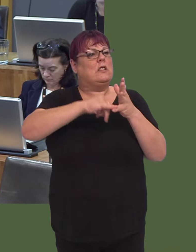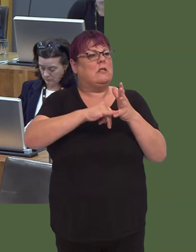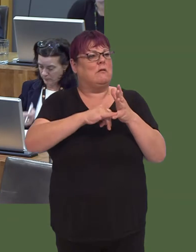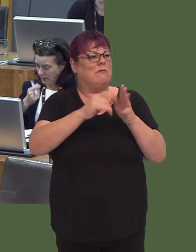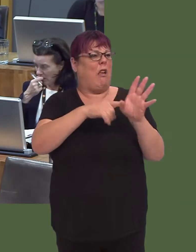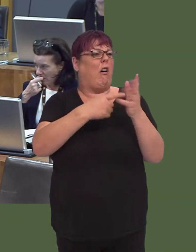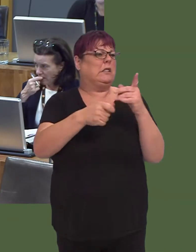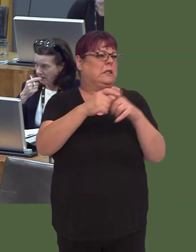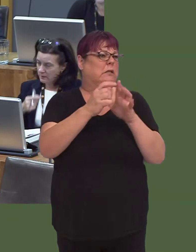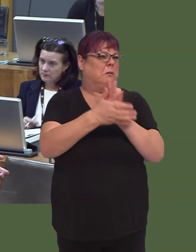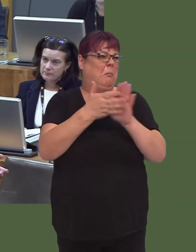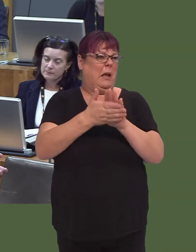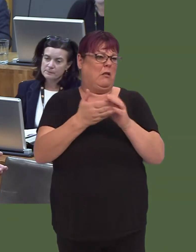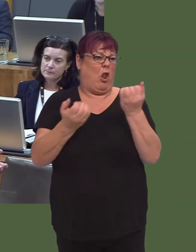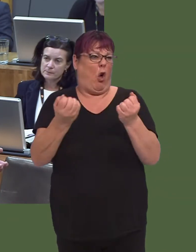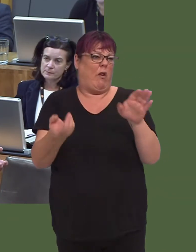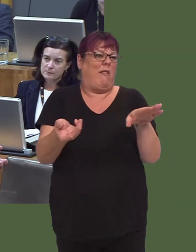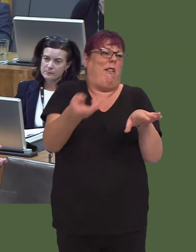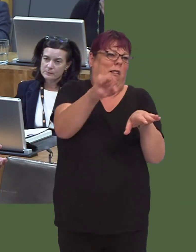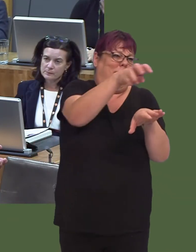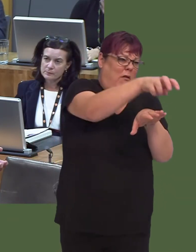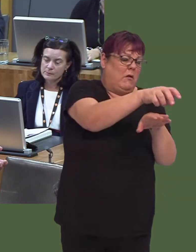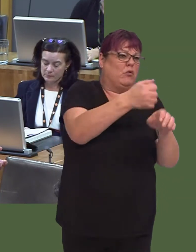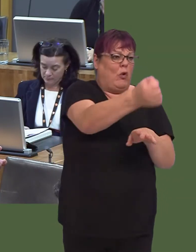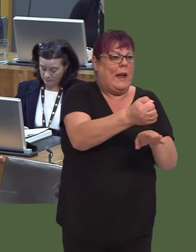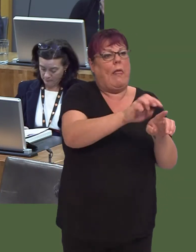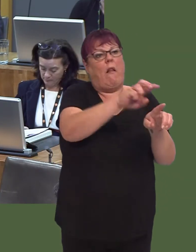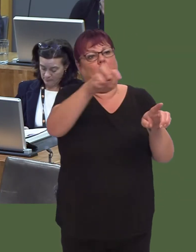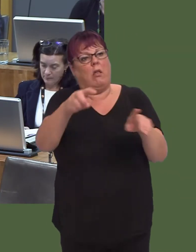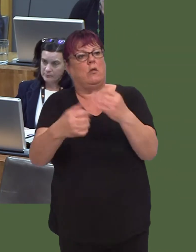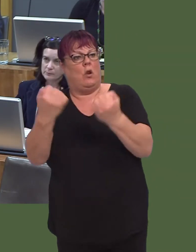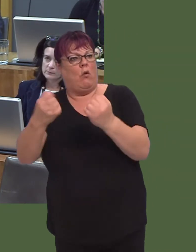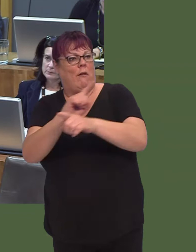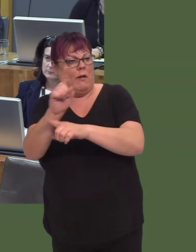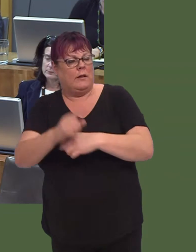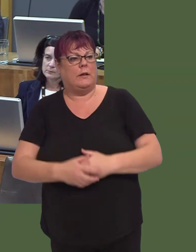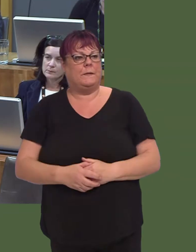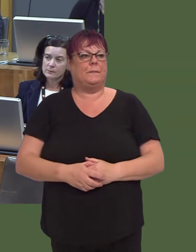I take on board, of course, very much what she says about congestion. It will get worseóthere's no question about that.